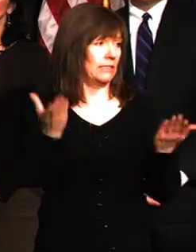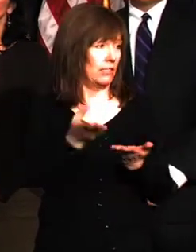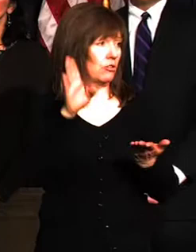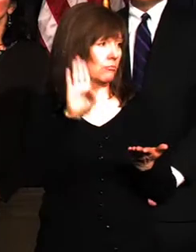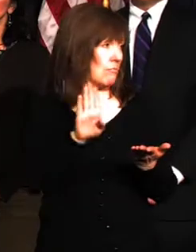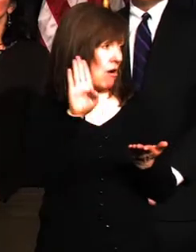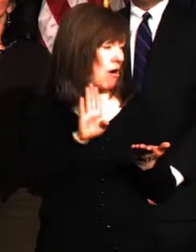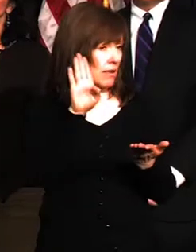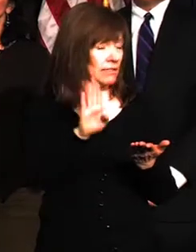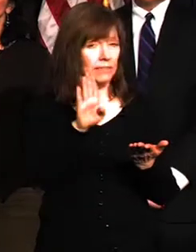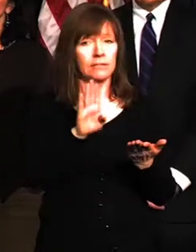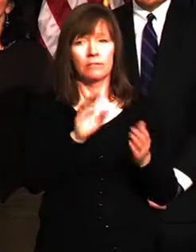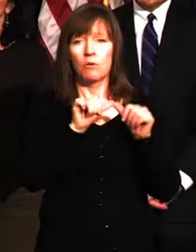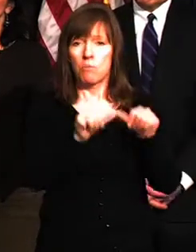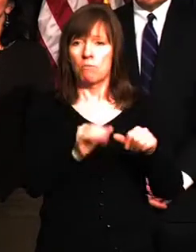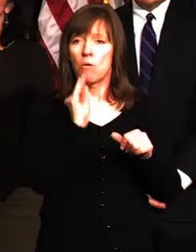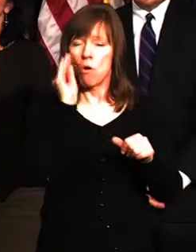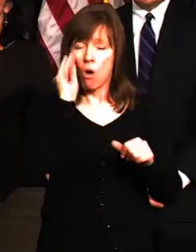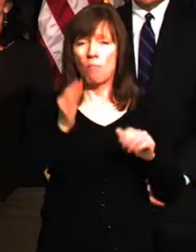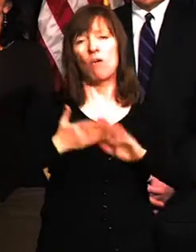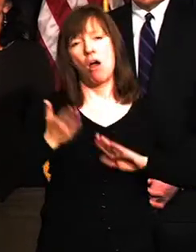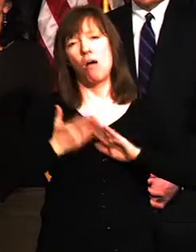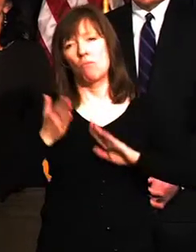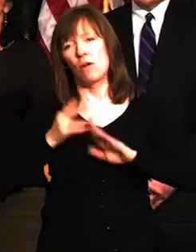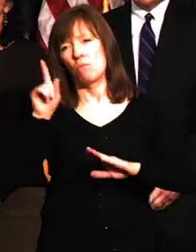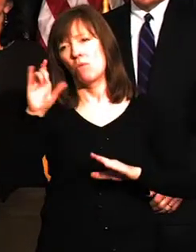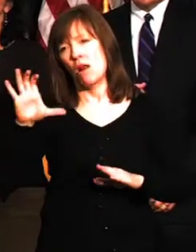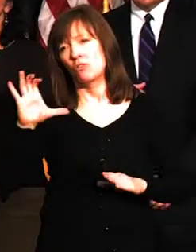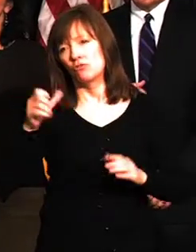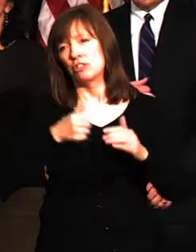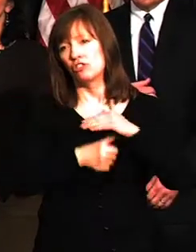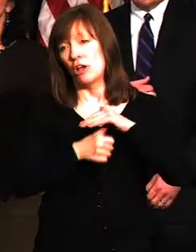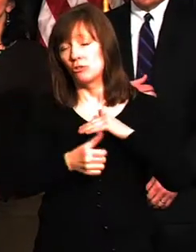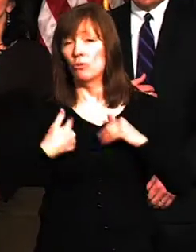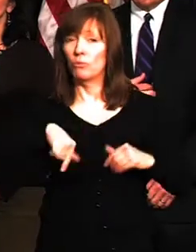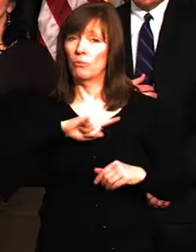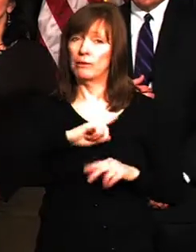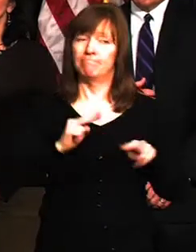100 shelters. We think that the Governor's plan is the right thing to do. I think it